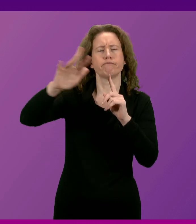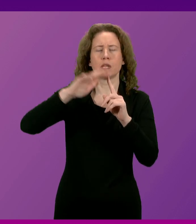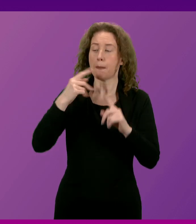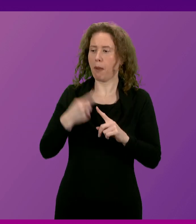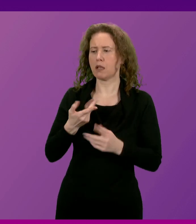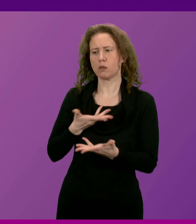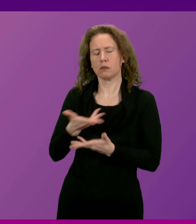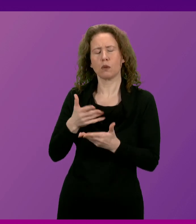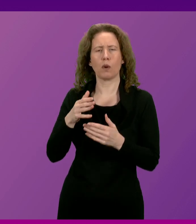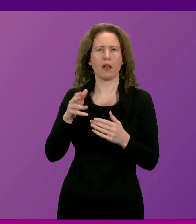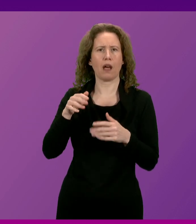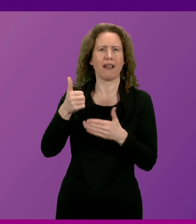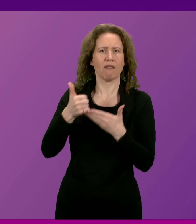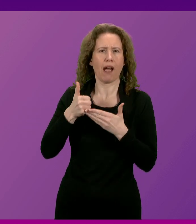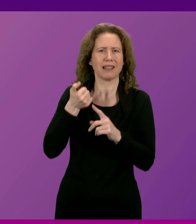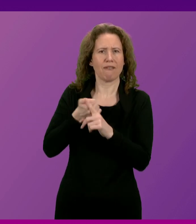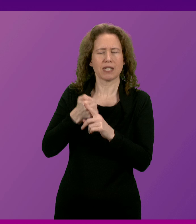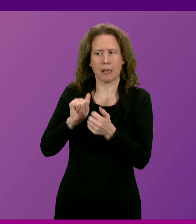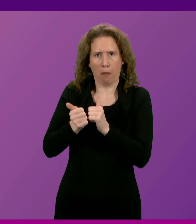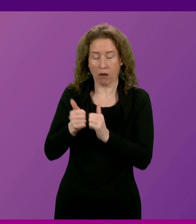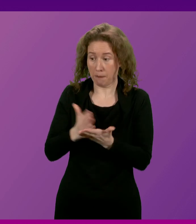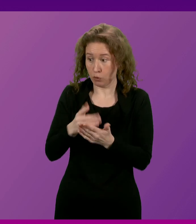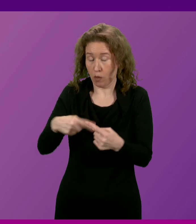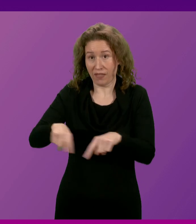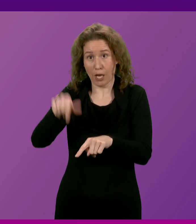and advocacy partners to ensure that they are equipped with the necessary knowledge and